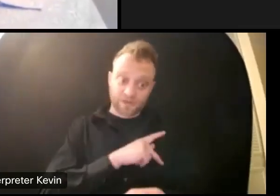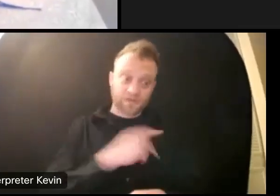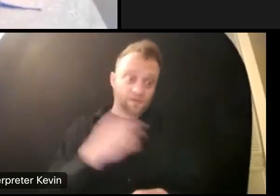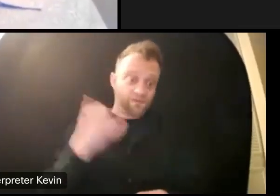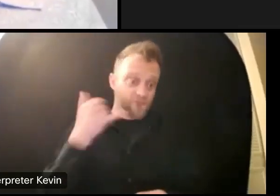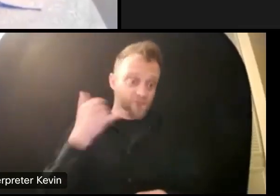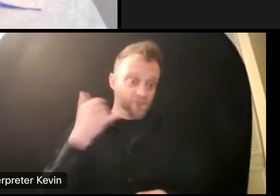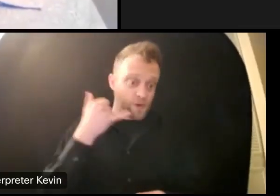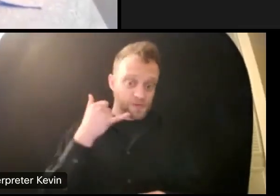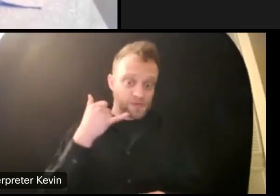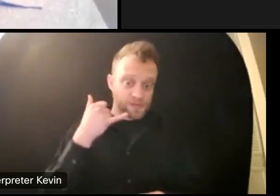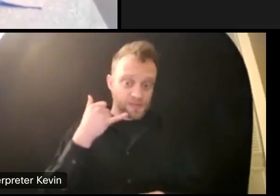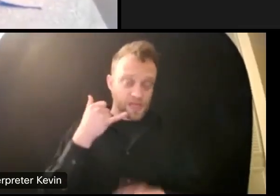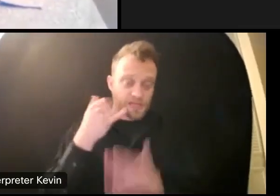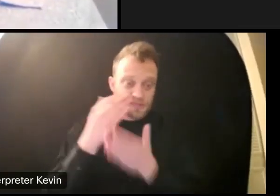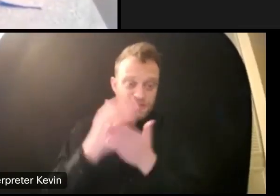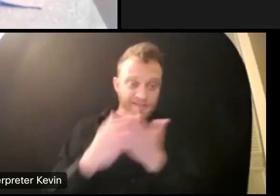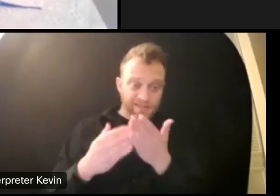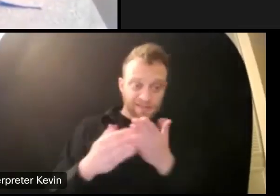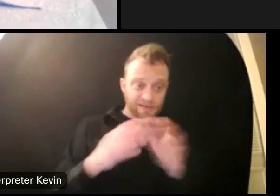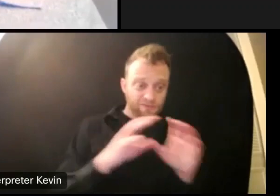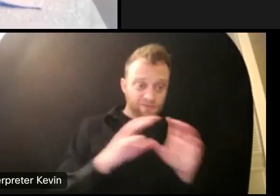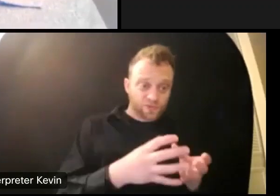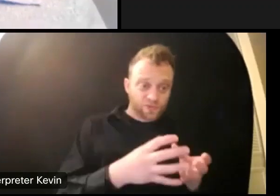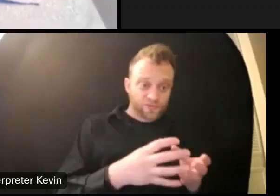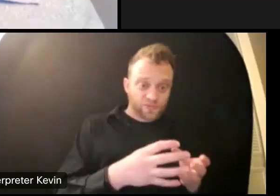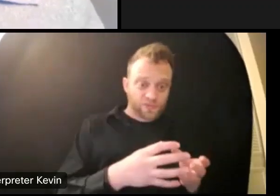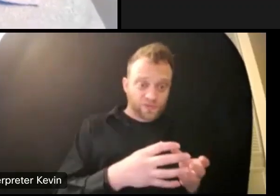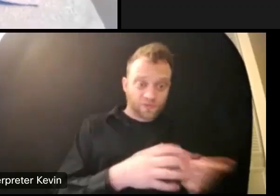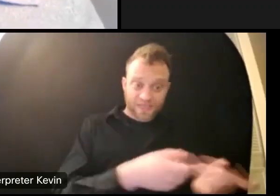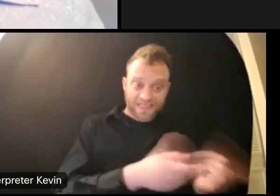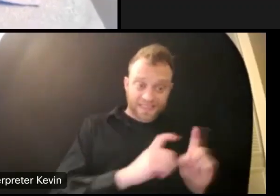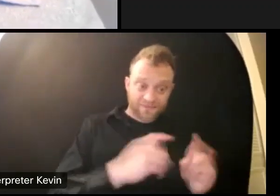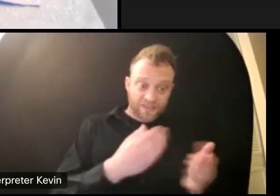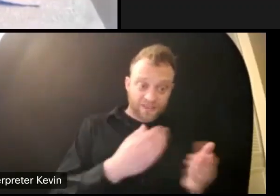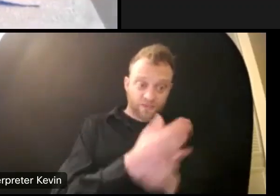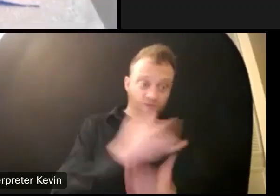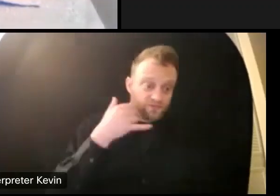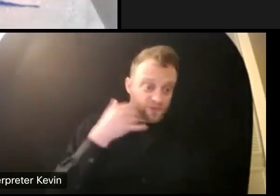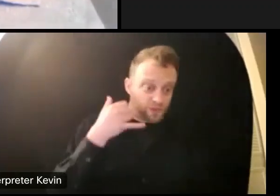their cell phones that were offered by the ANC and all of the information was